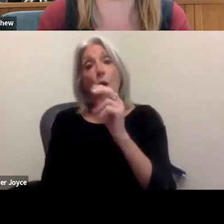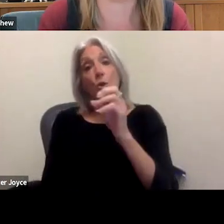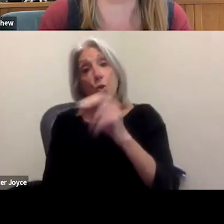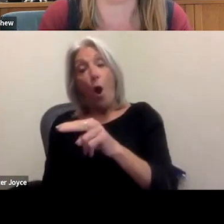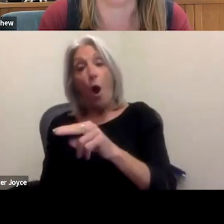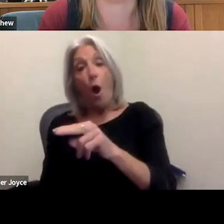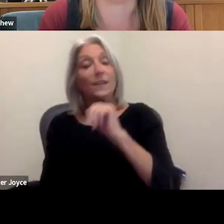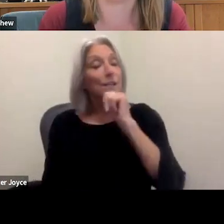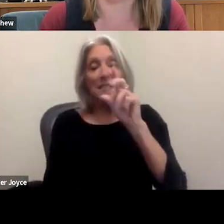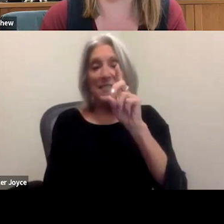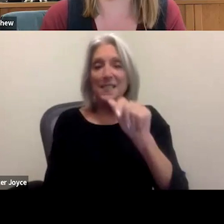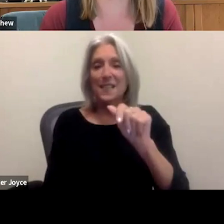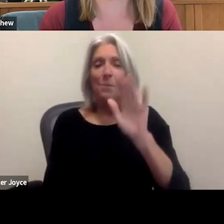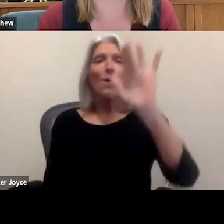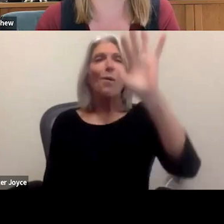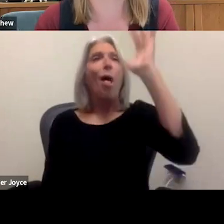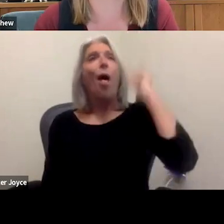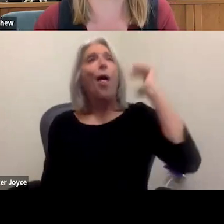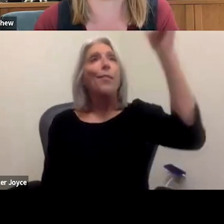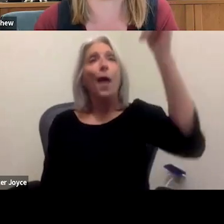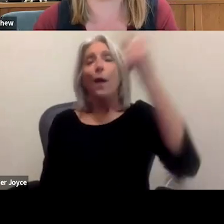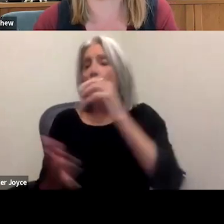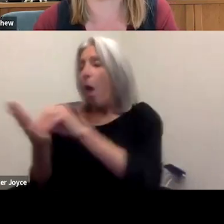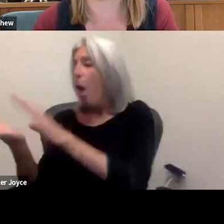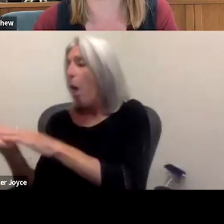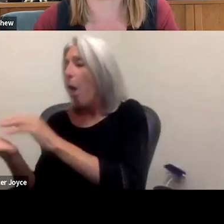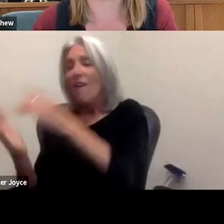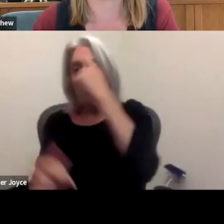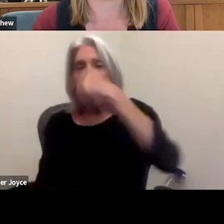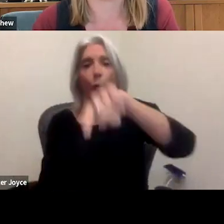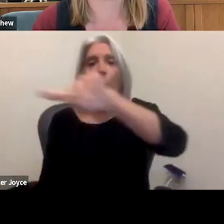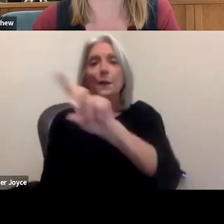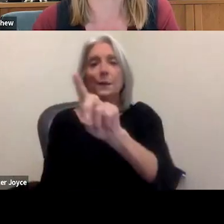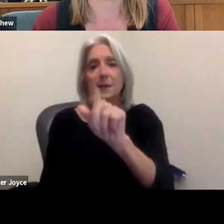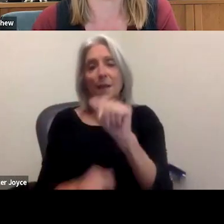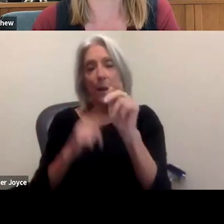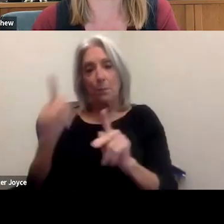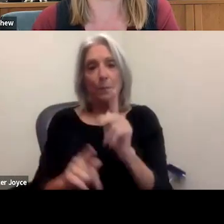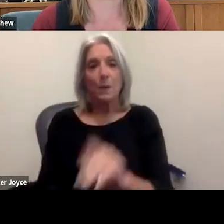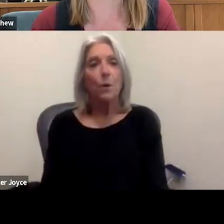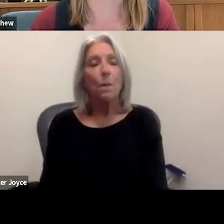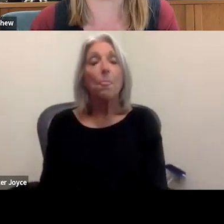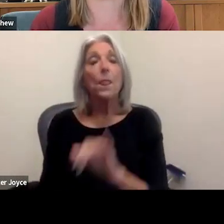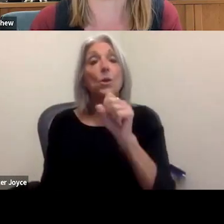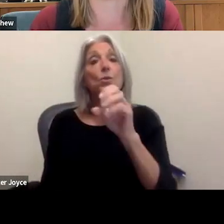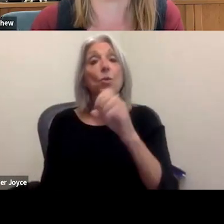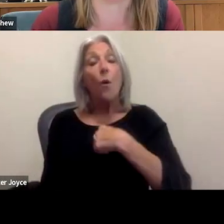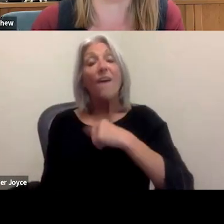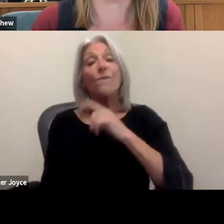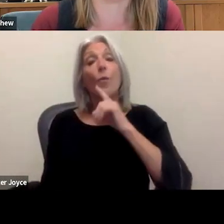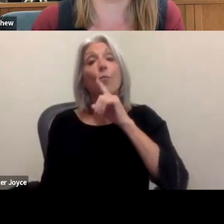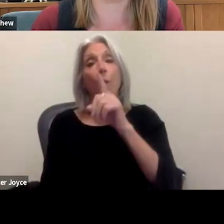So we have a long history, and this is where I want to start in on the context. We just have a really long history